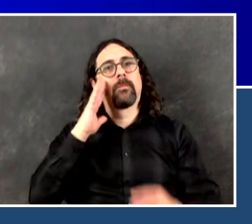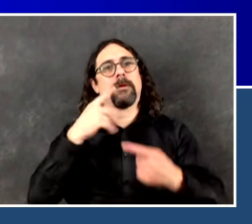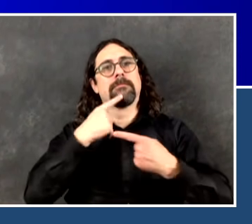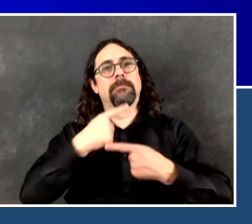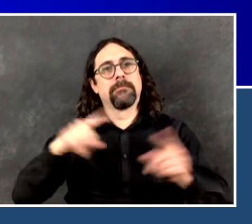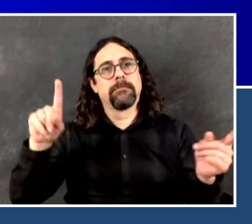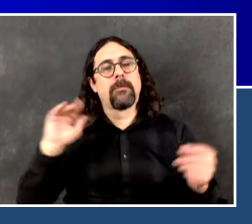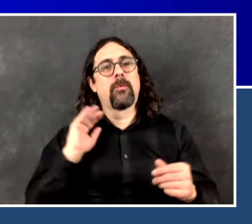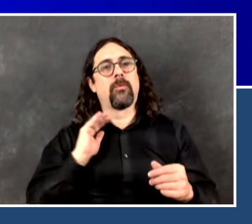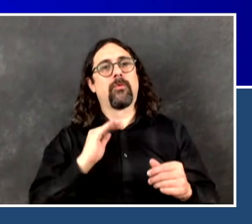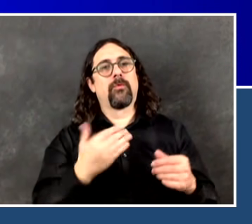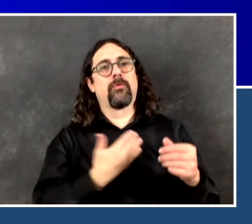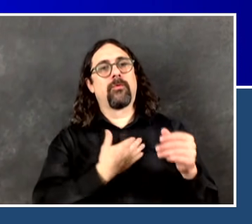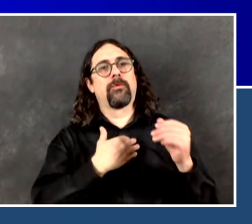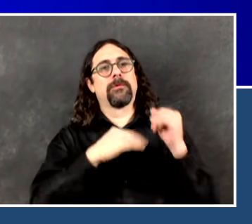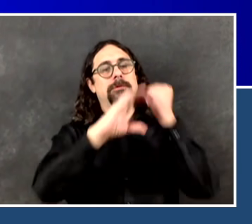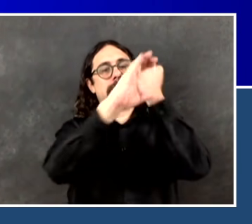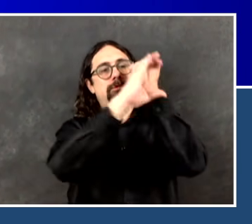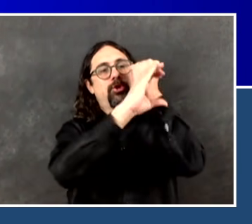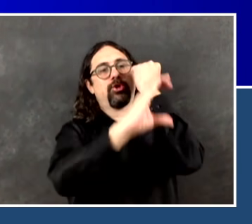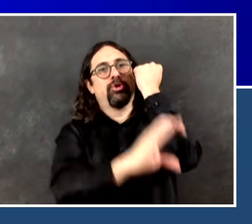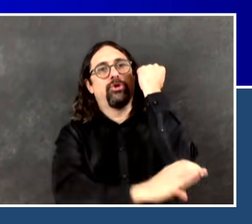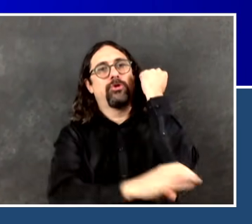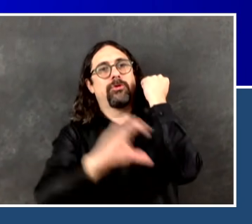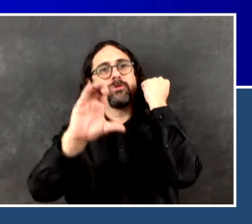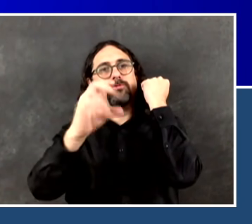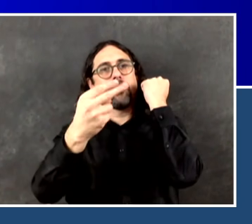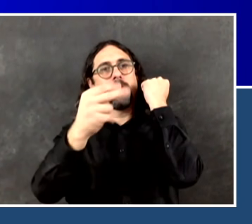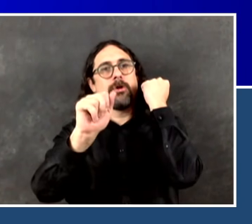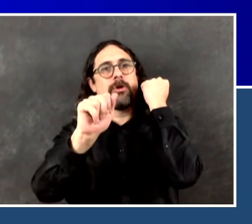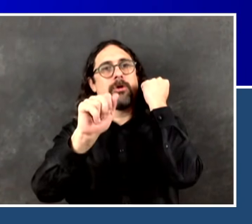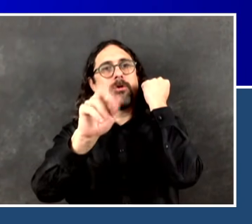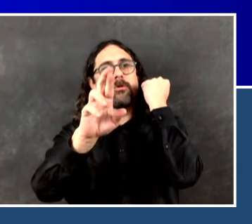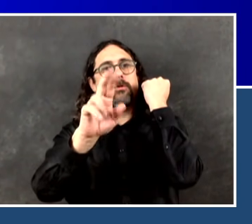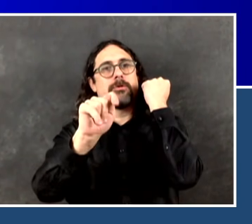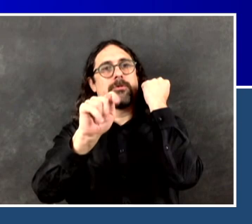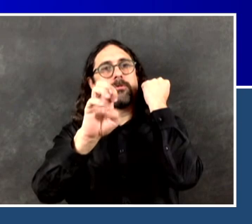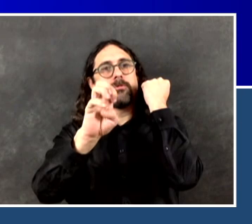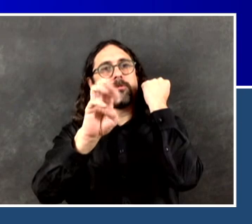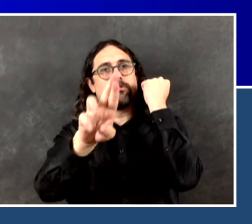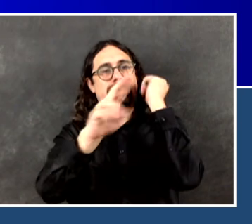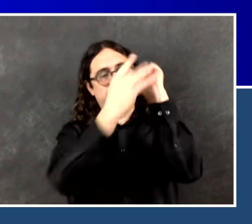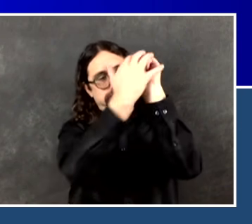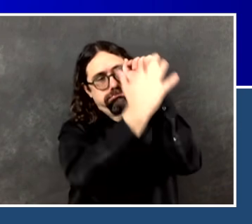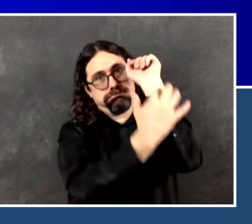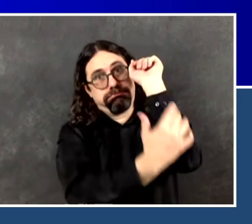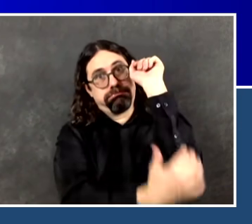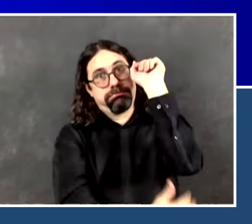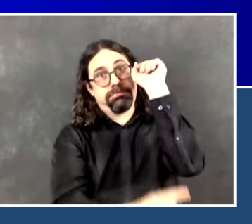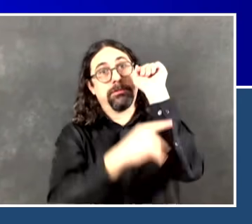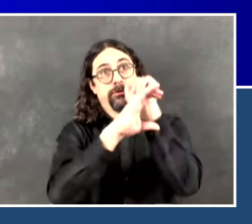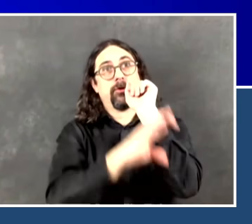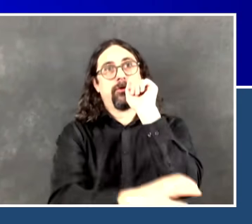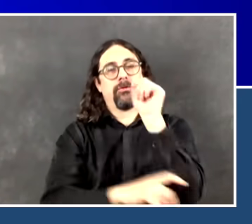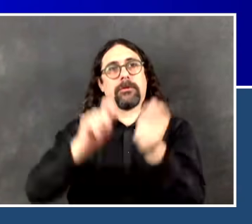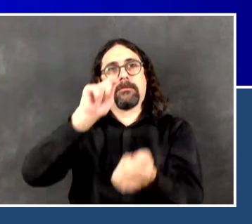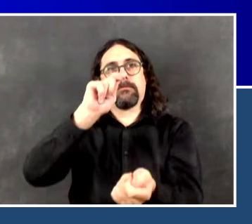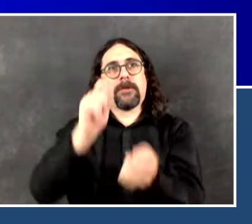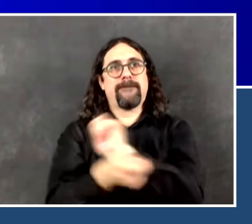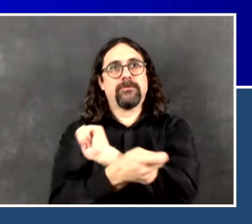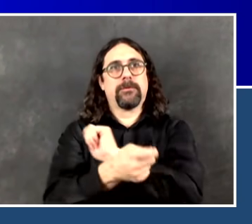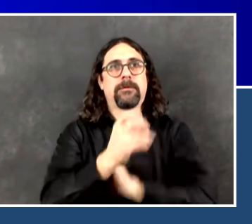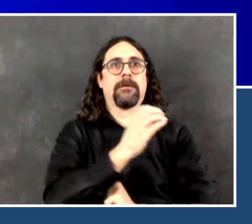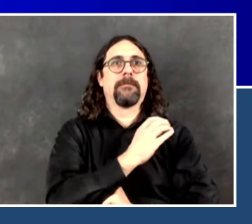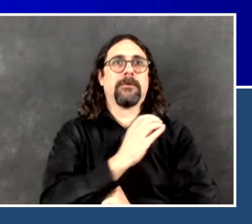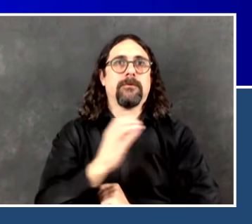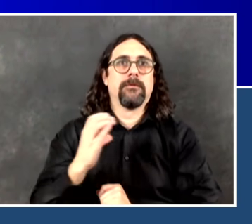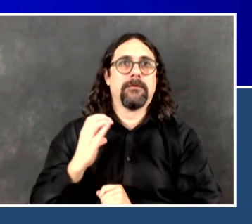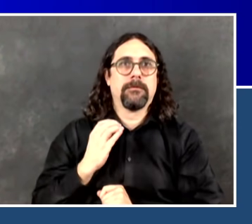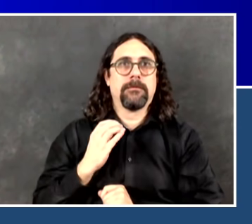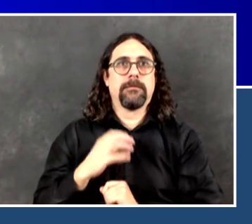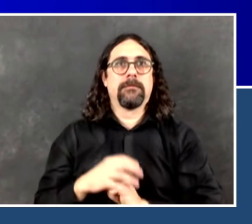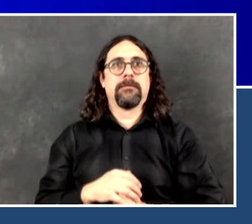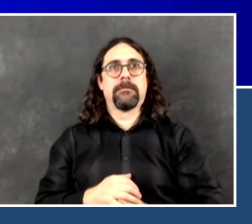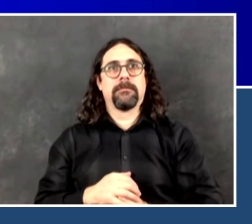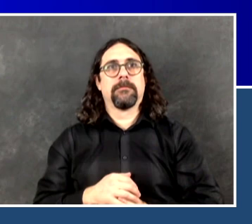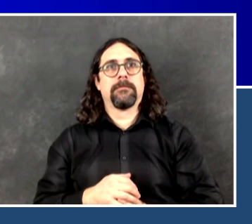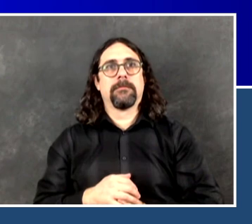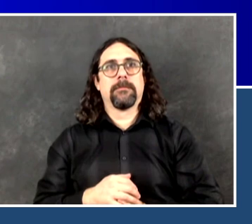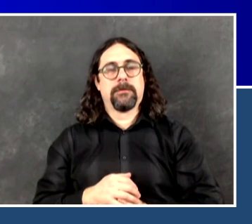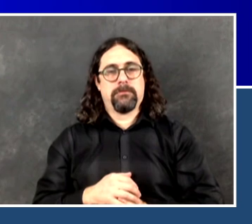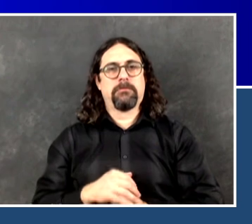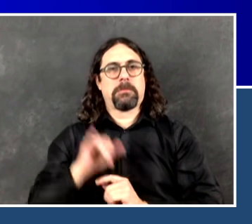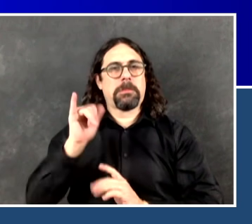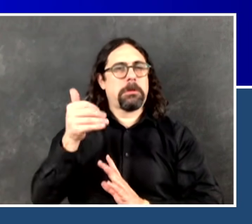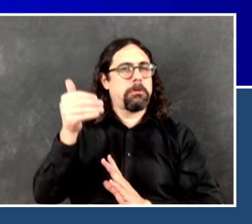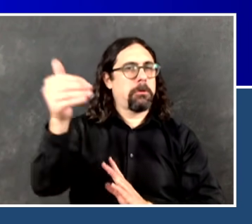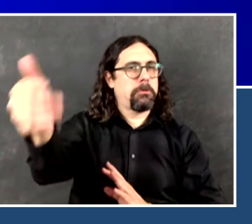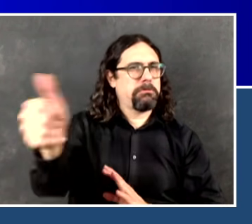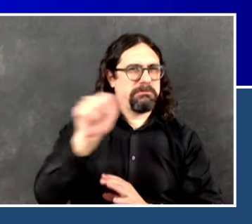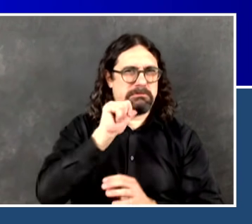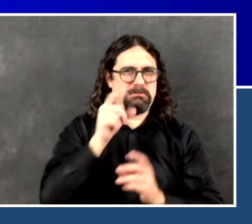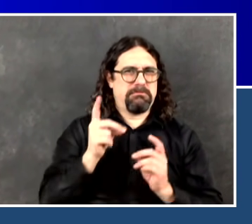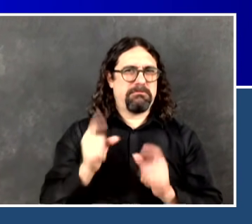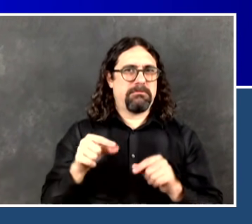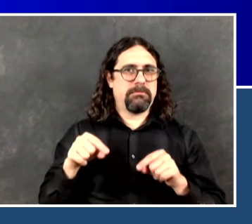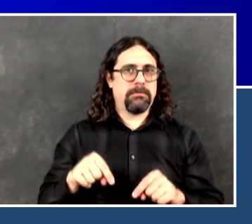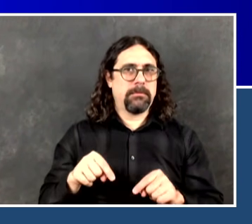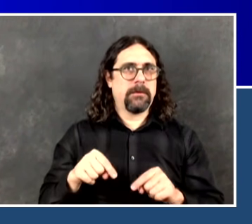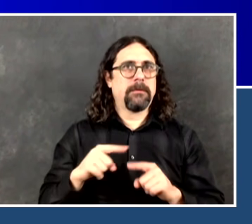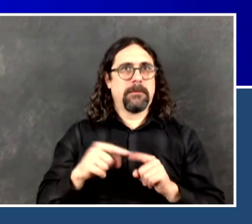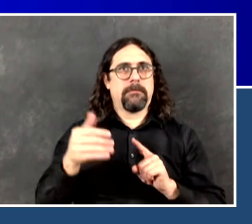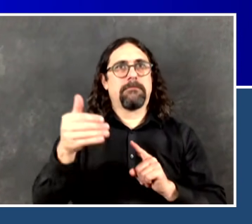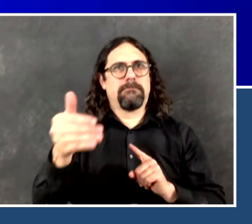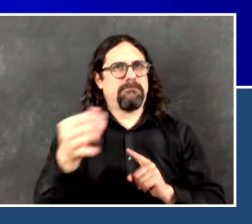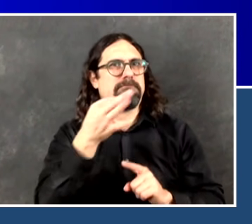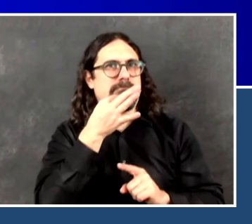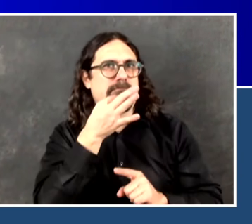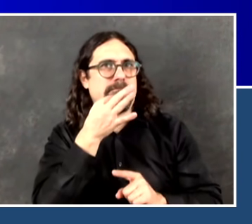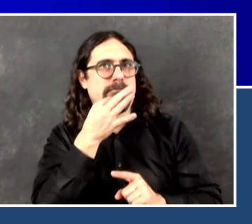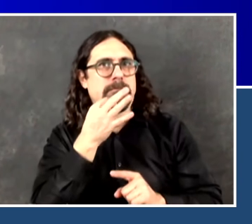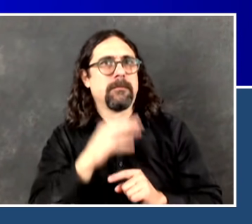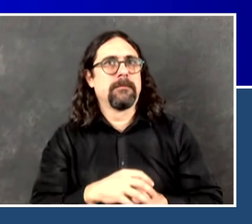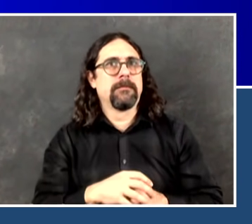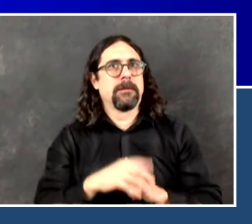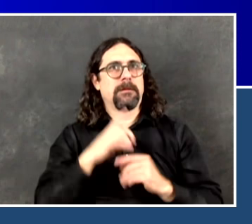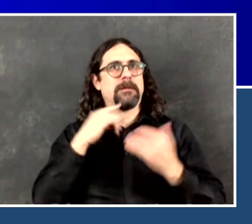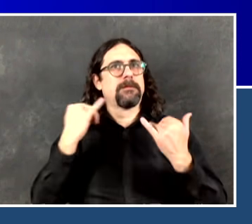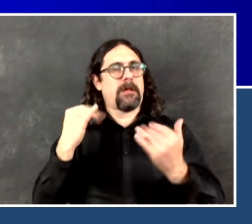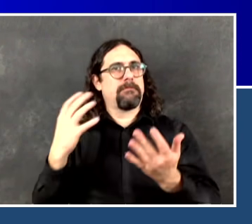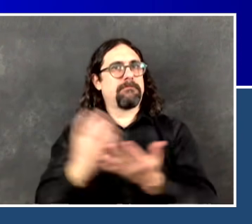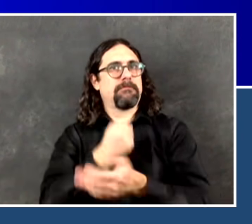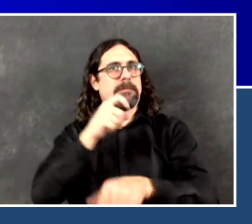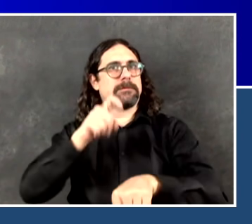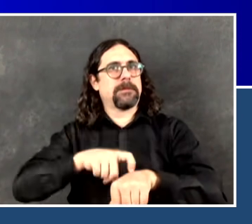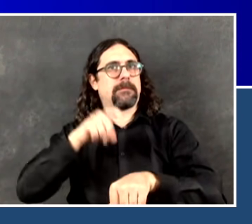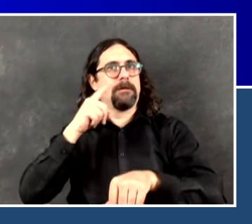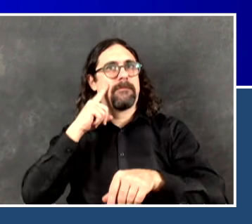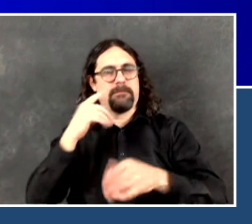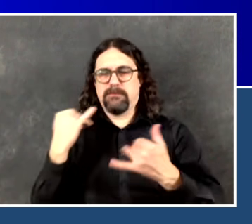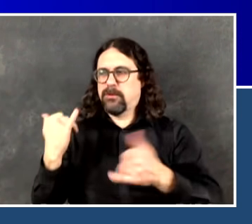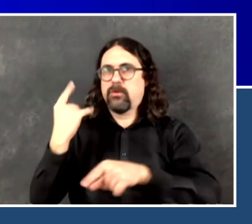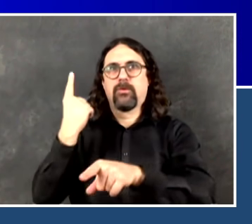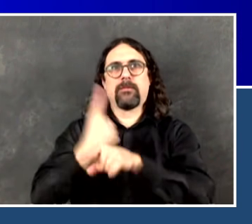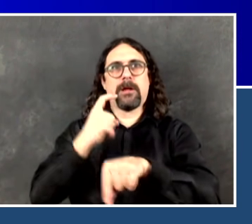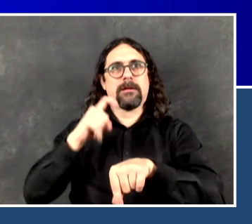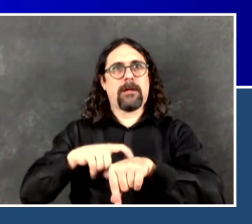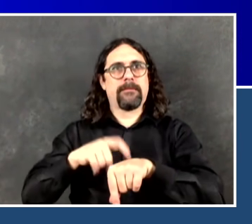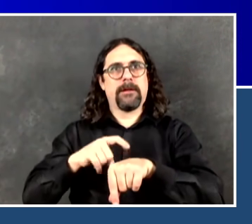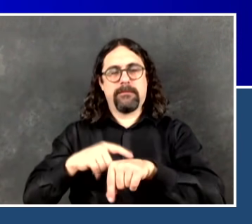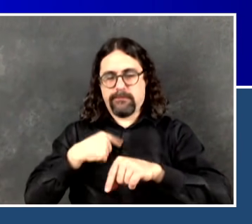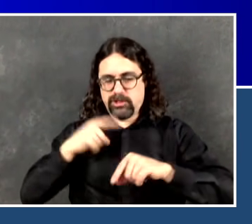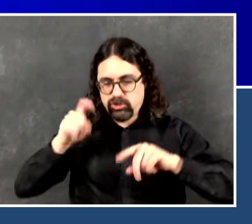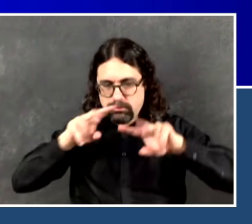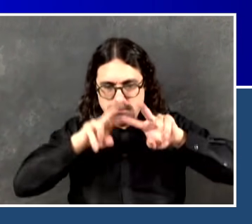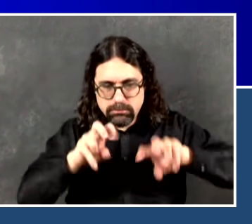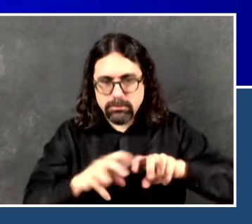CHARTER REVISION